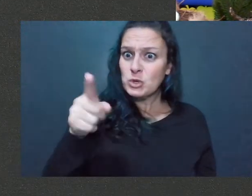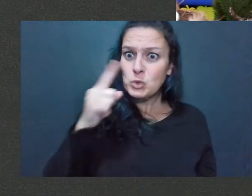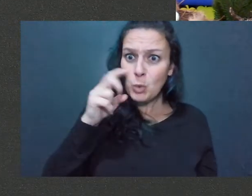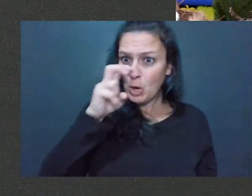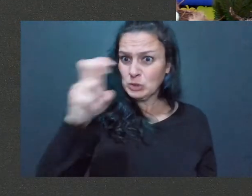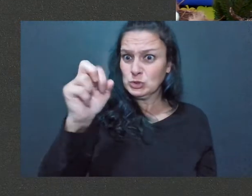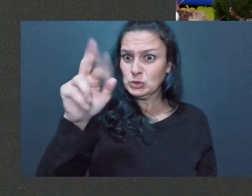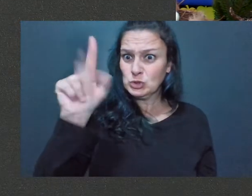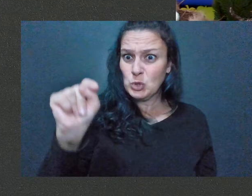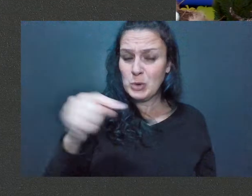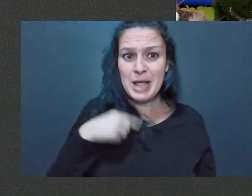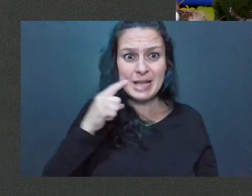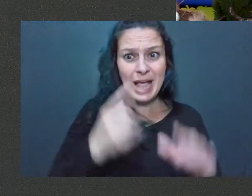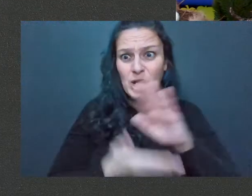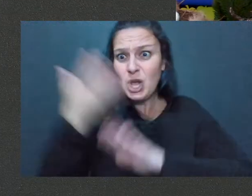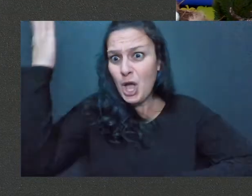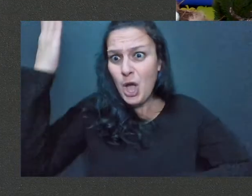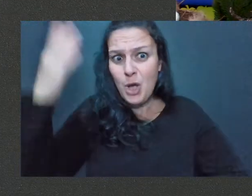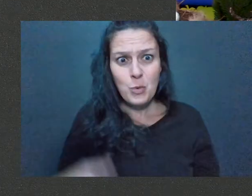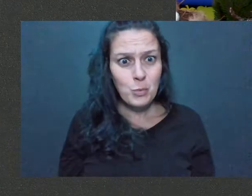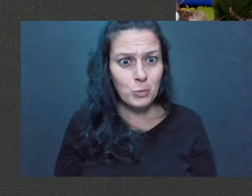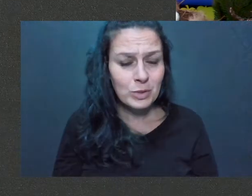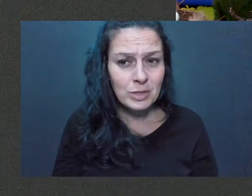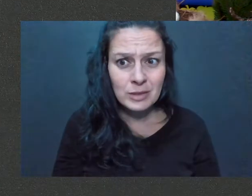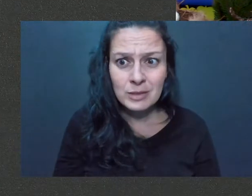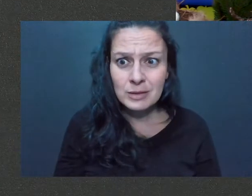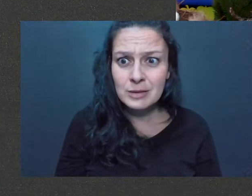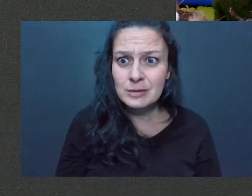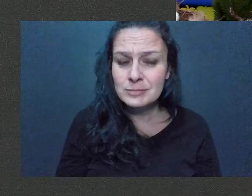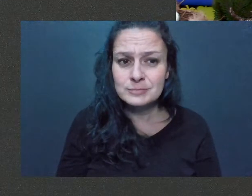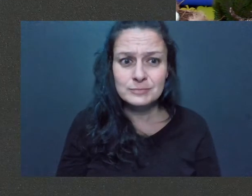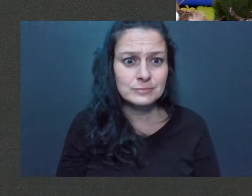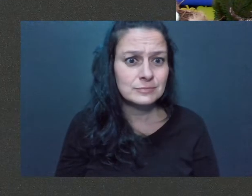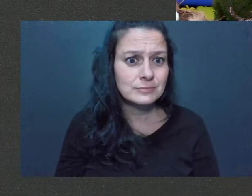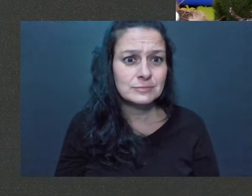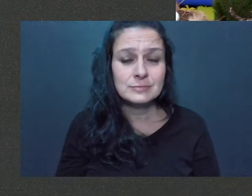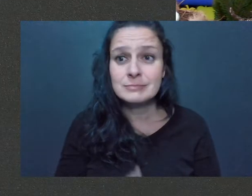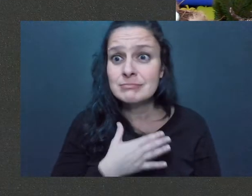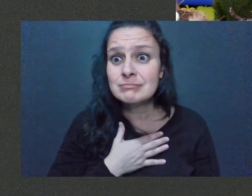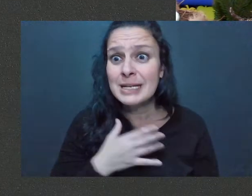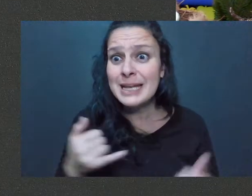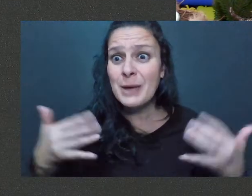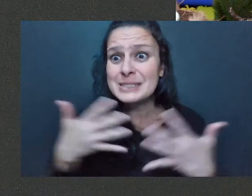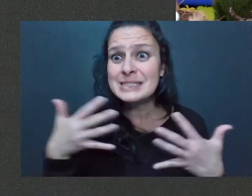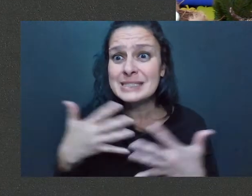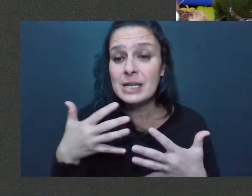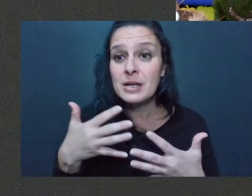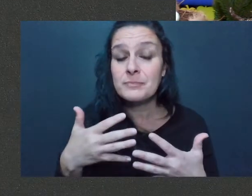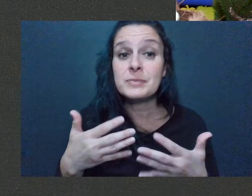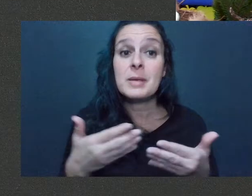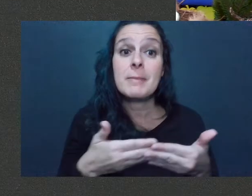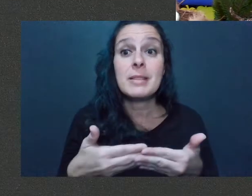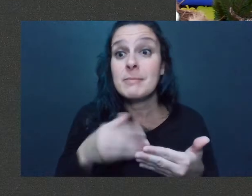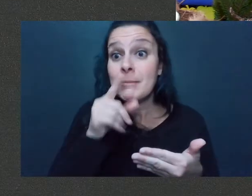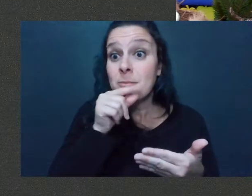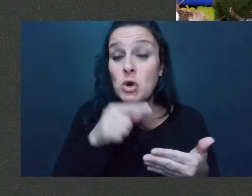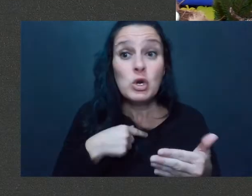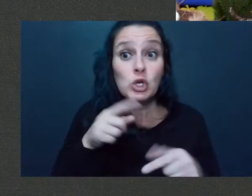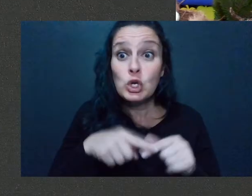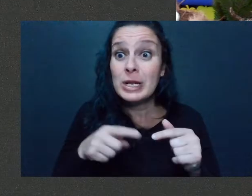"I gotta get outta here." Oh my goodness. Now he's scared. But the baby bird could not get away.